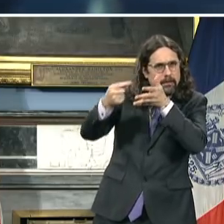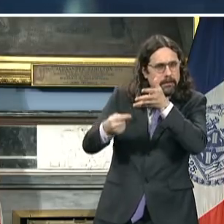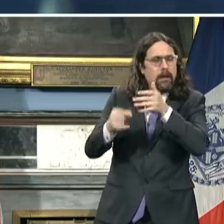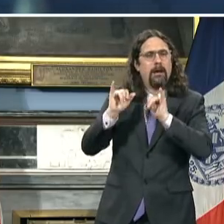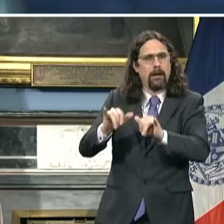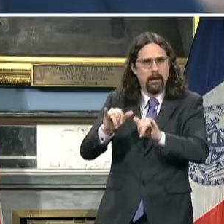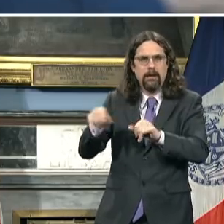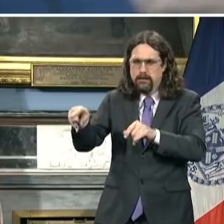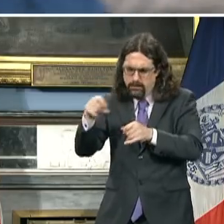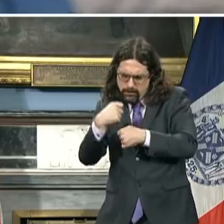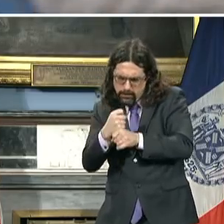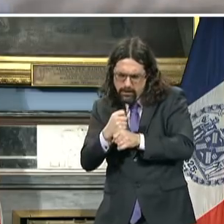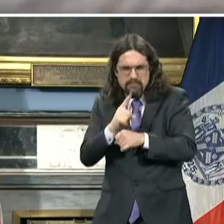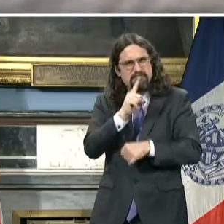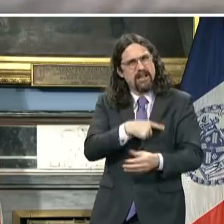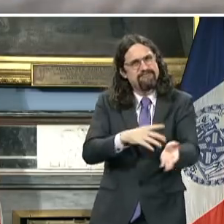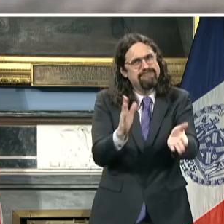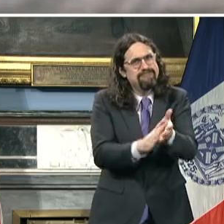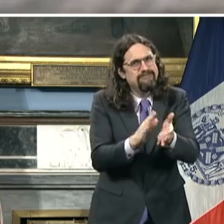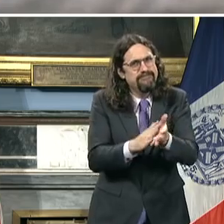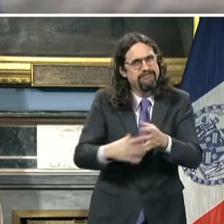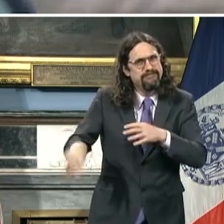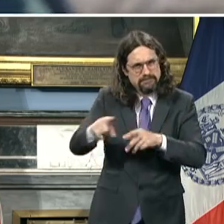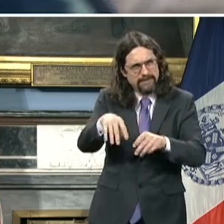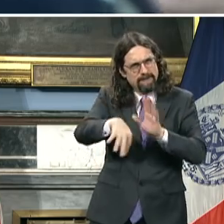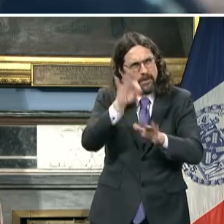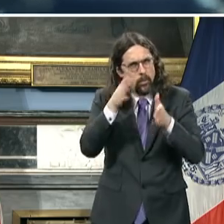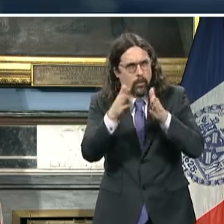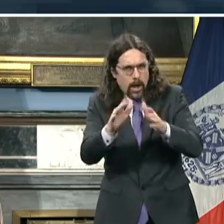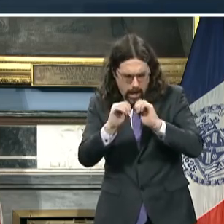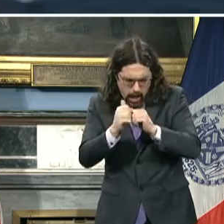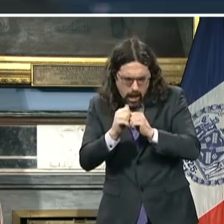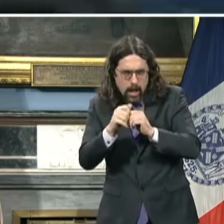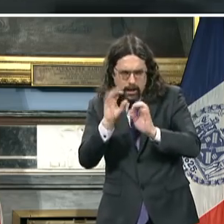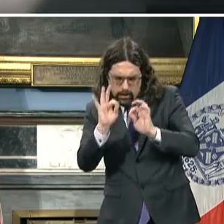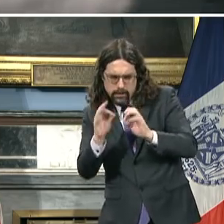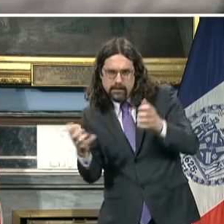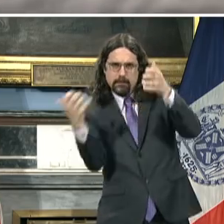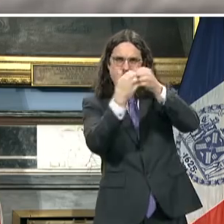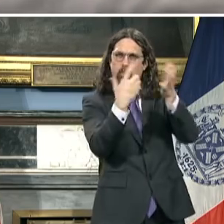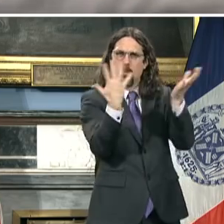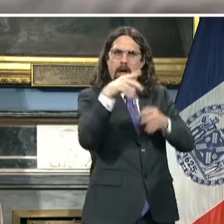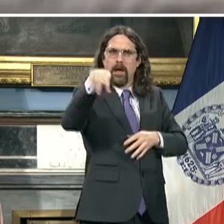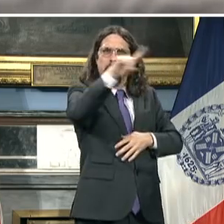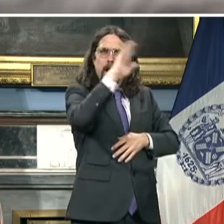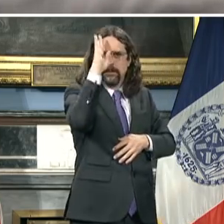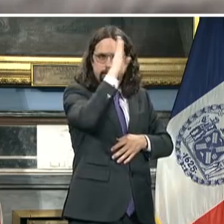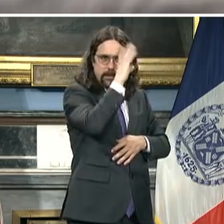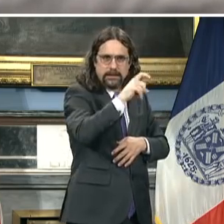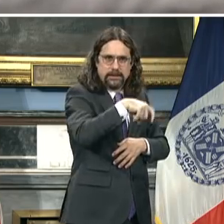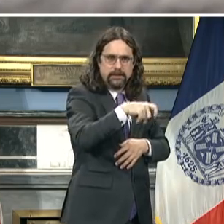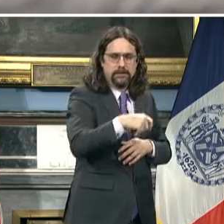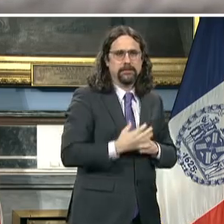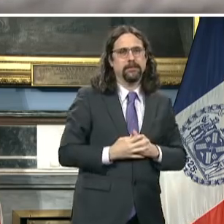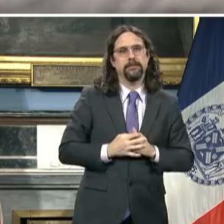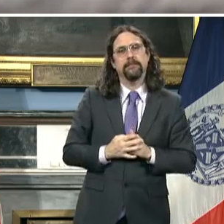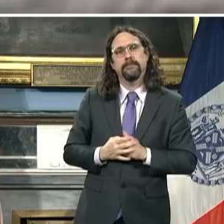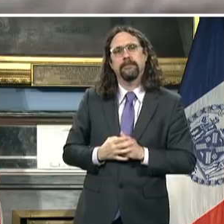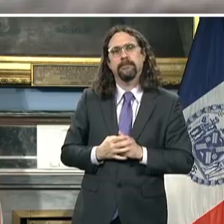SHOWS HOW MUCH HEART, HOW MUCH SOUL PEOPLE ARE PUTTING INTO PROTECTING OUR THHEALRE CA WORKERS AND OUR FIRST RESPONDERS.